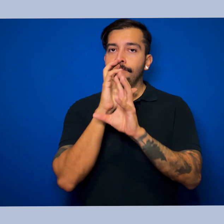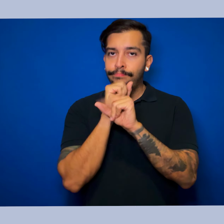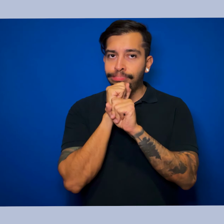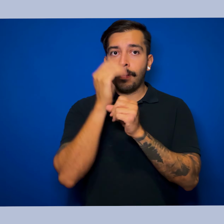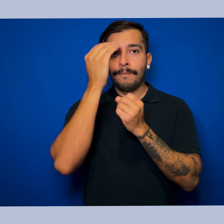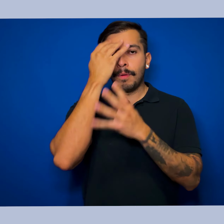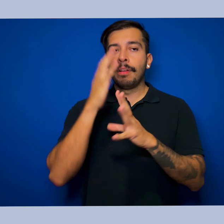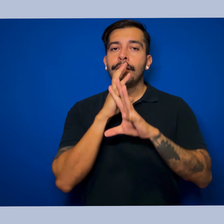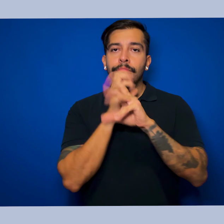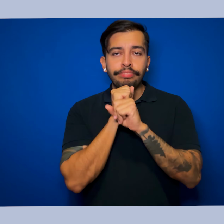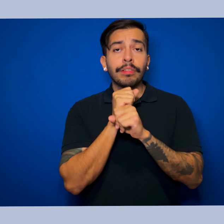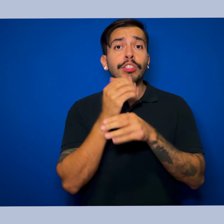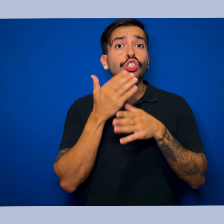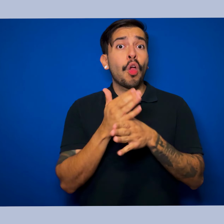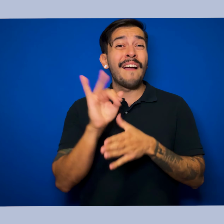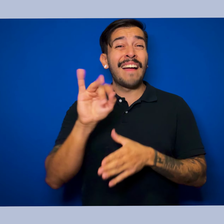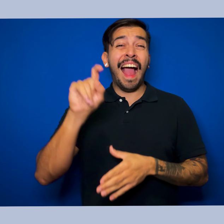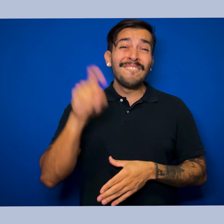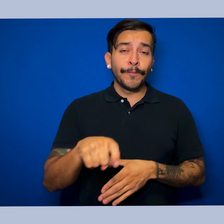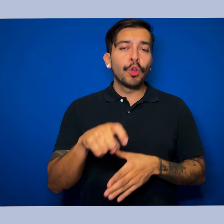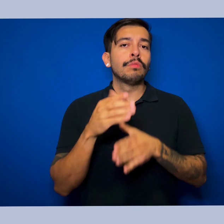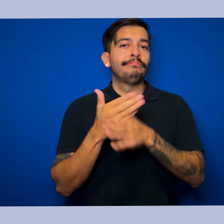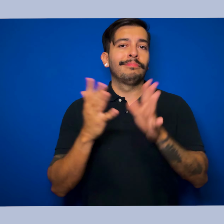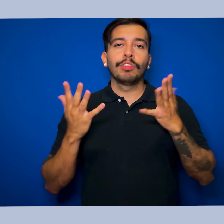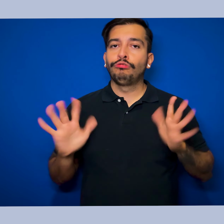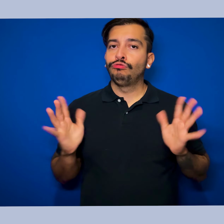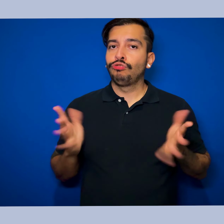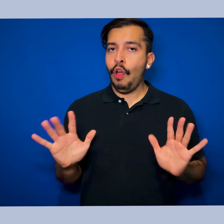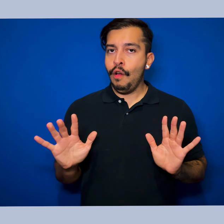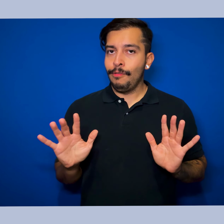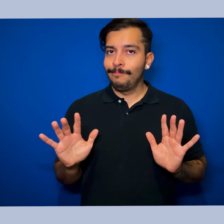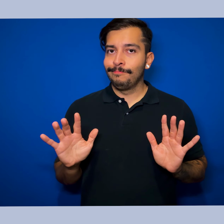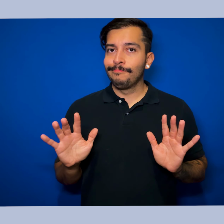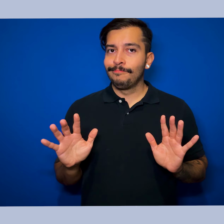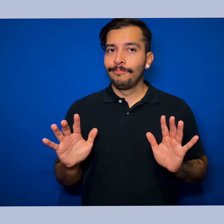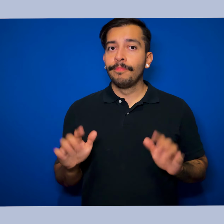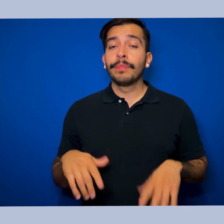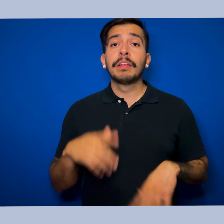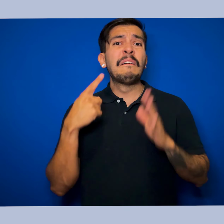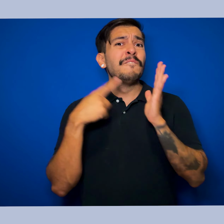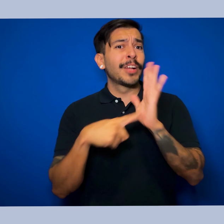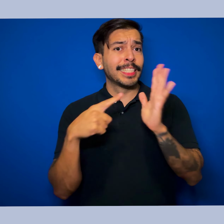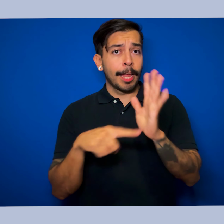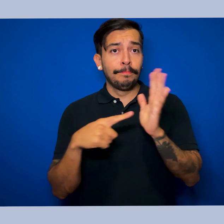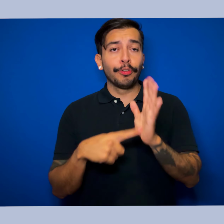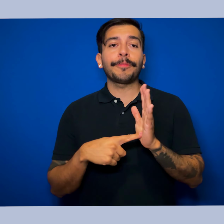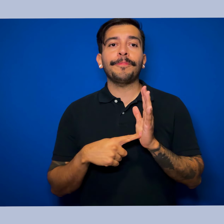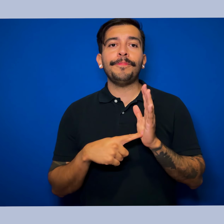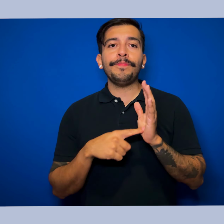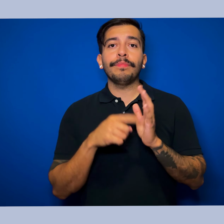related information confidential and only shared on a need to know basis. That means, for example,